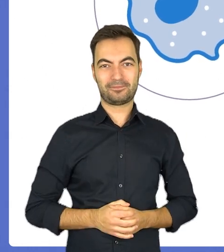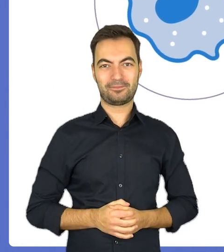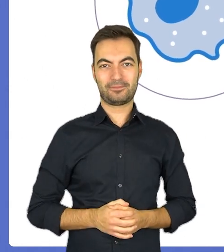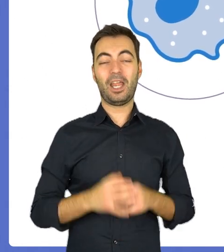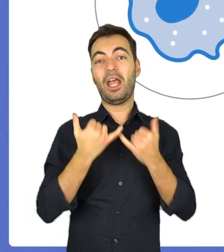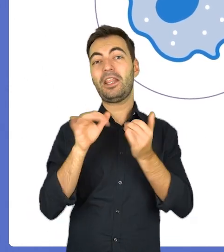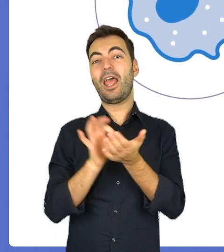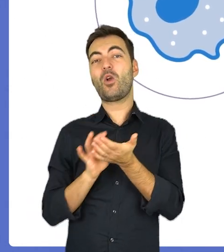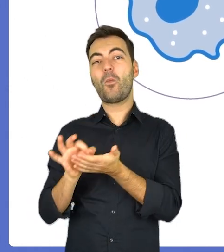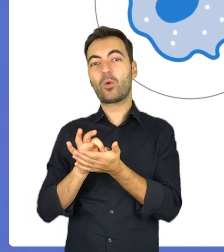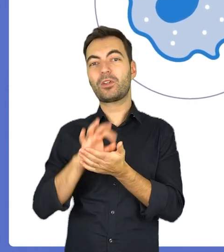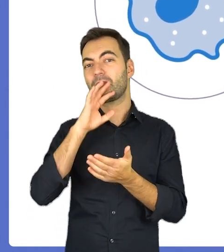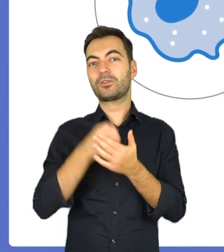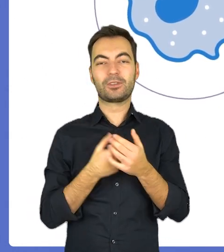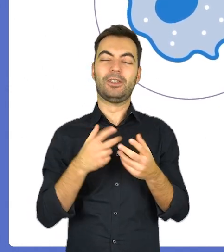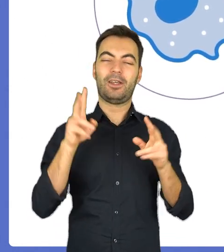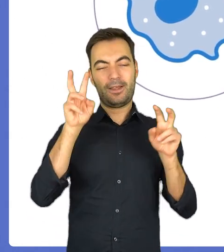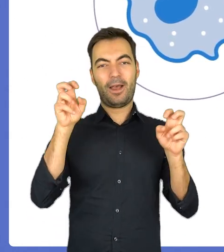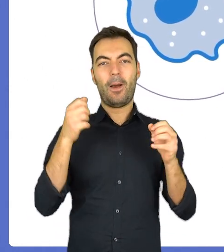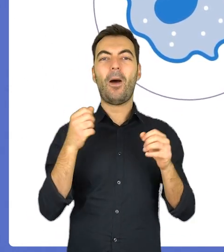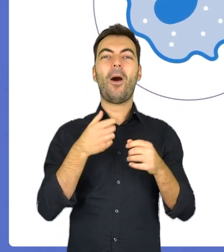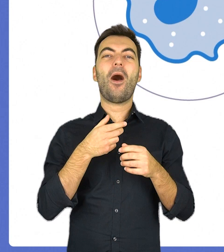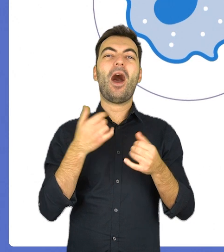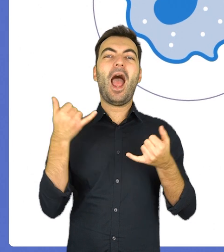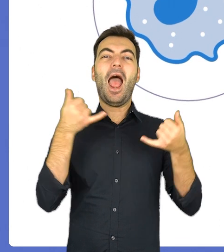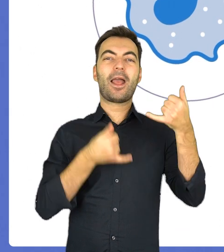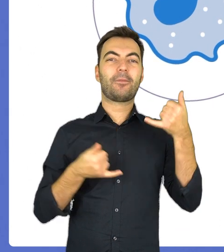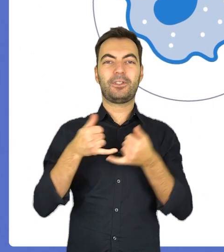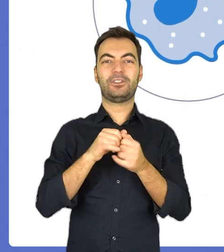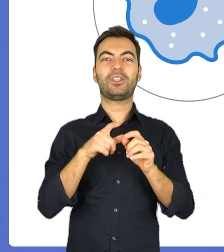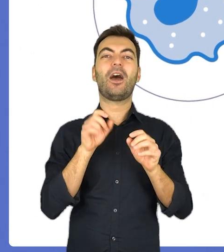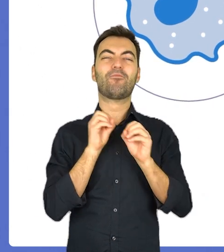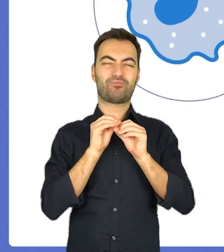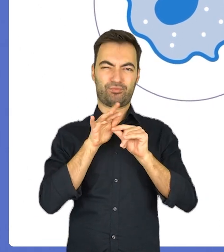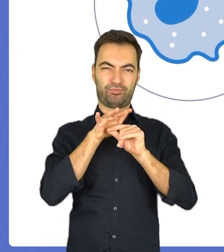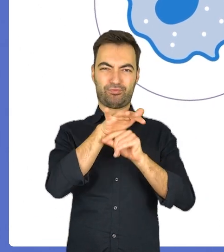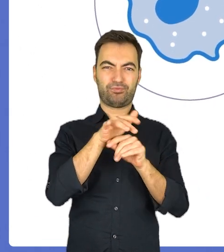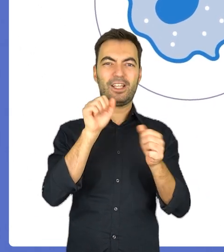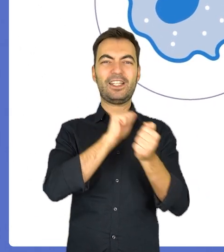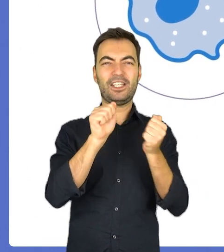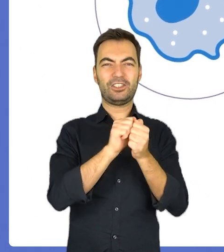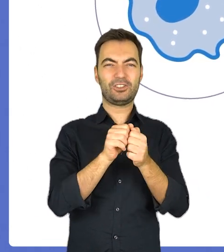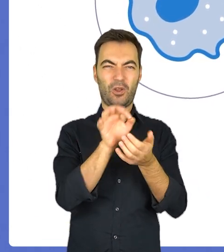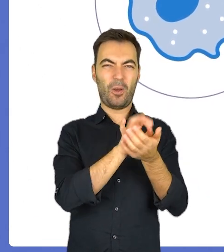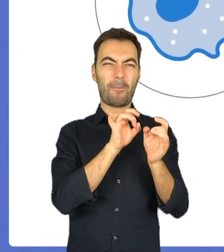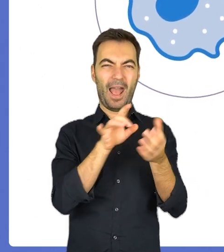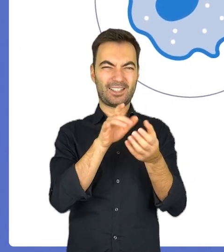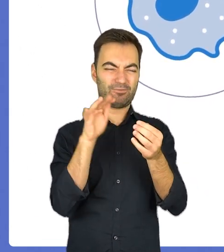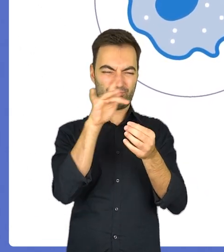Other cells use chemical weapons to release substances that destroy the walls and cell membranes of microbes.